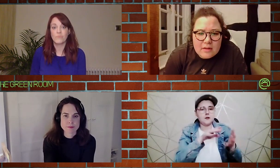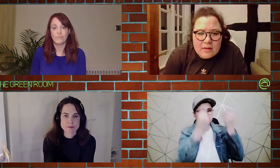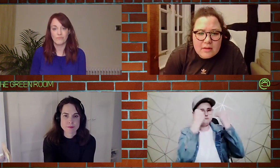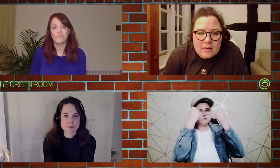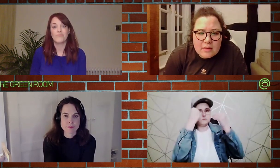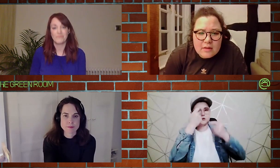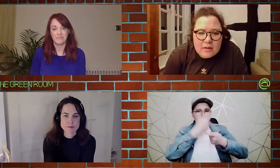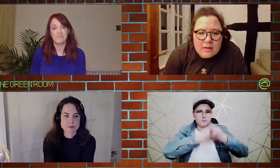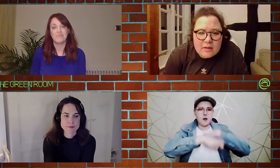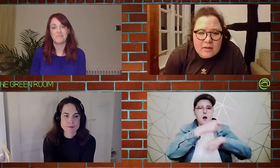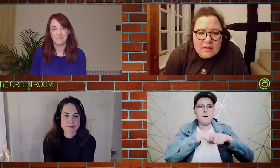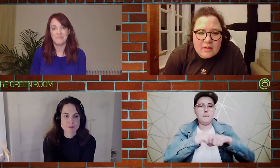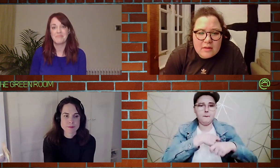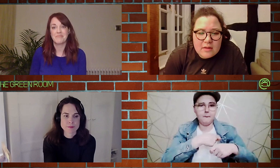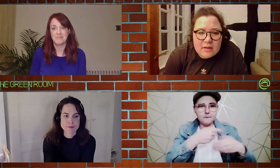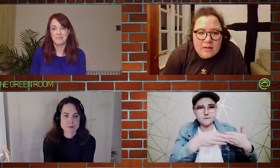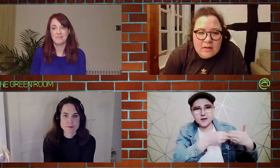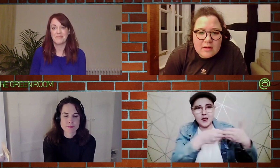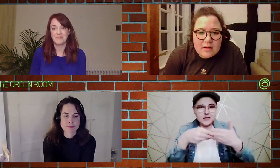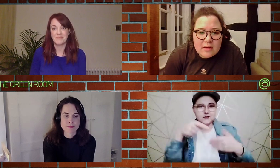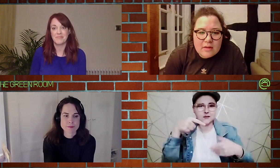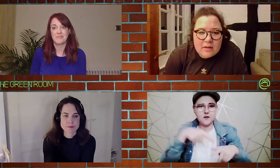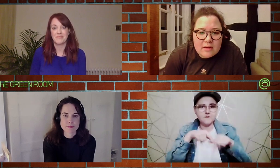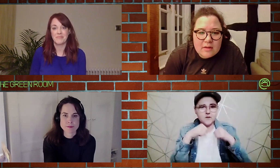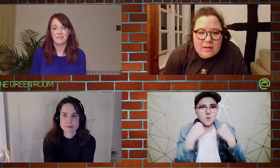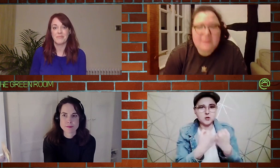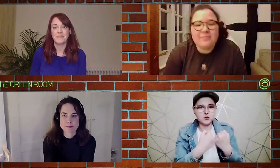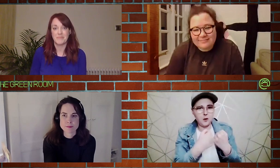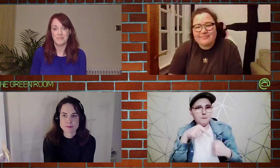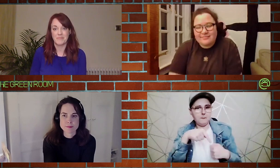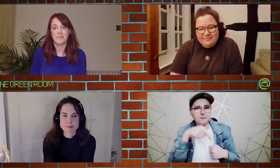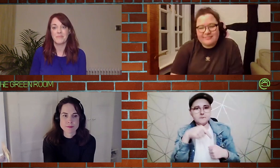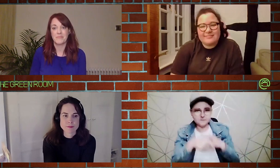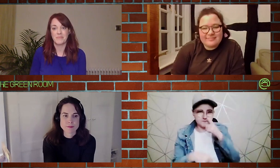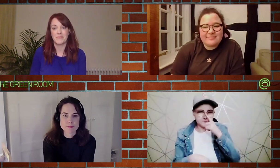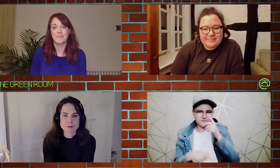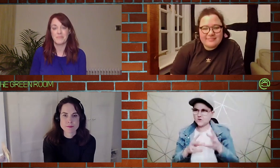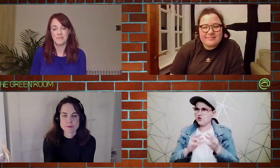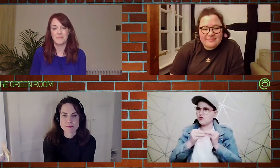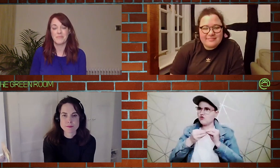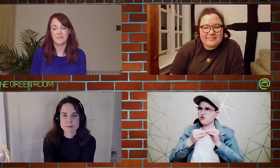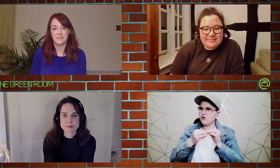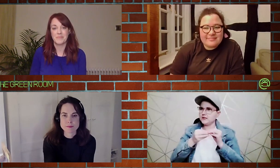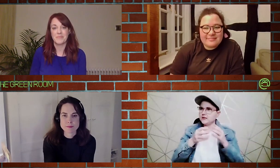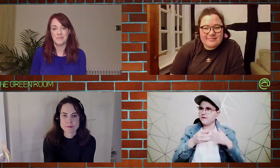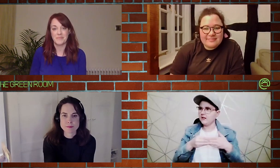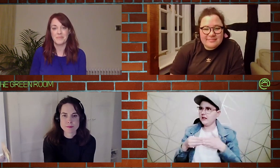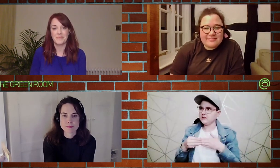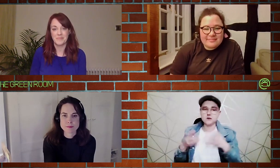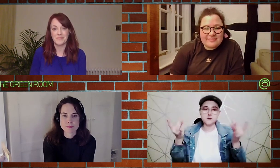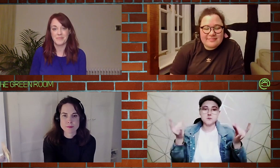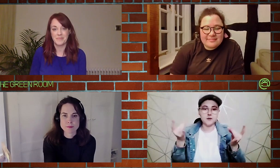Oh like a facilitator? Oh cool. Yeah and helped out with workshops and things like that.